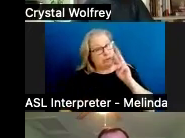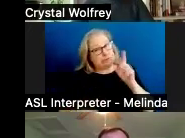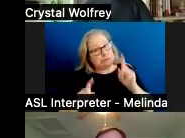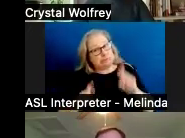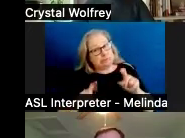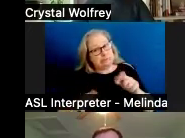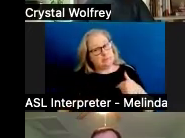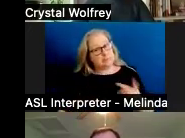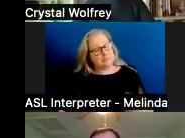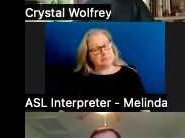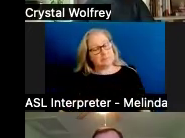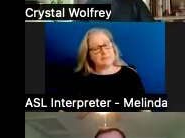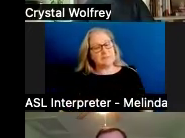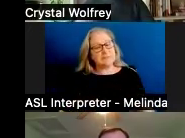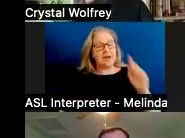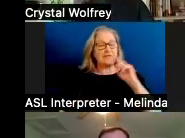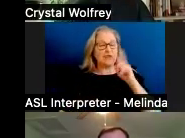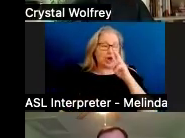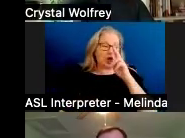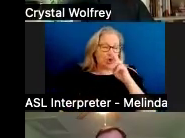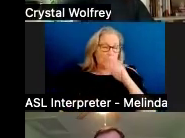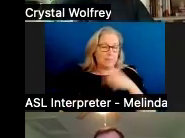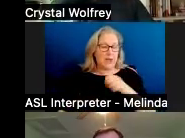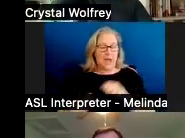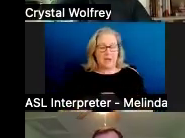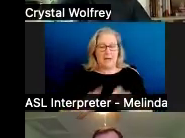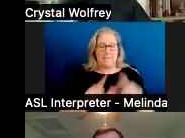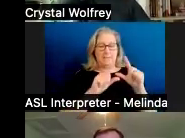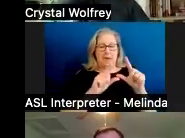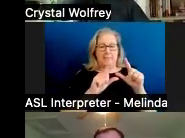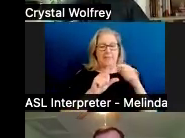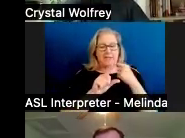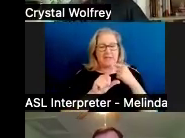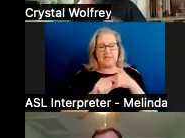So just purely for humor, I had a pop-up show up on my screen that says my Internet is unstable.